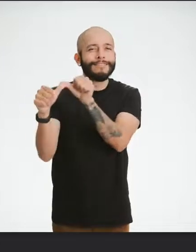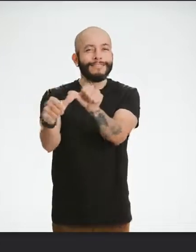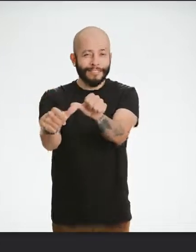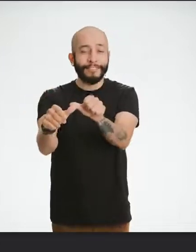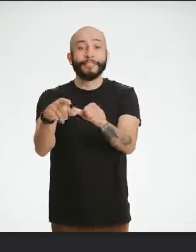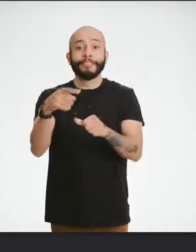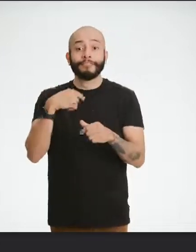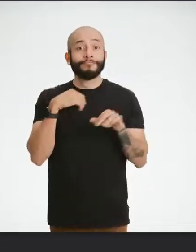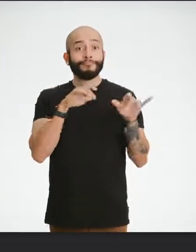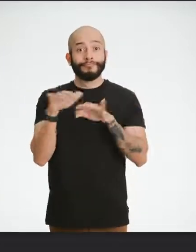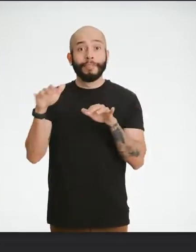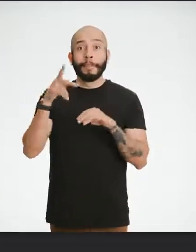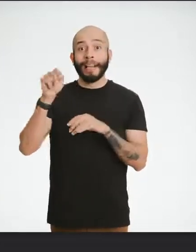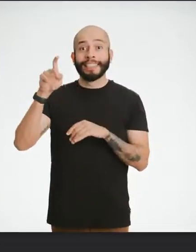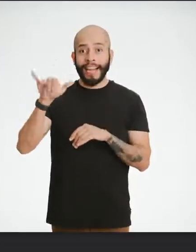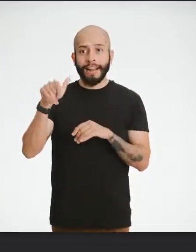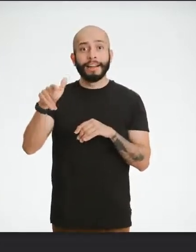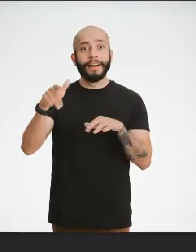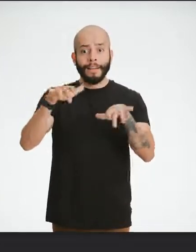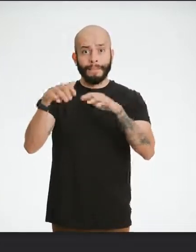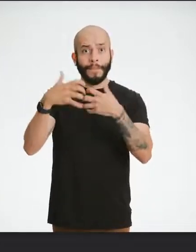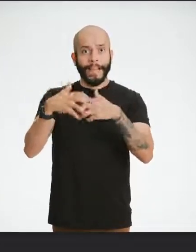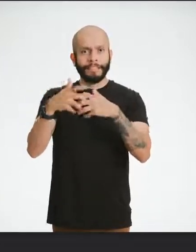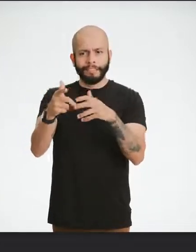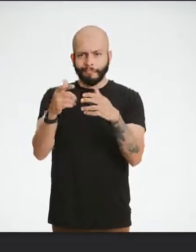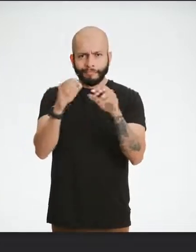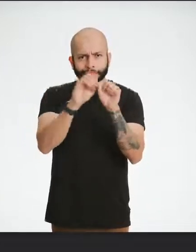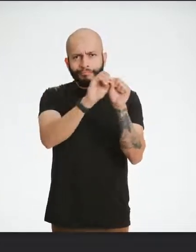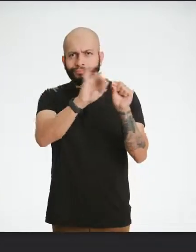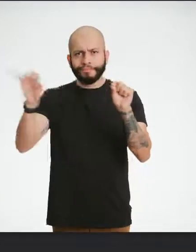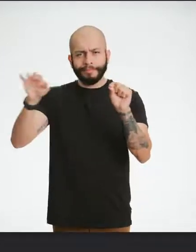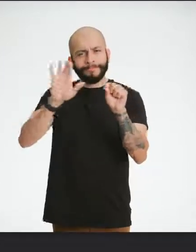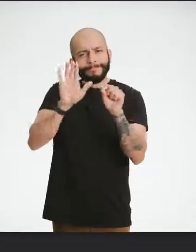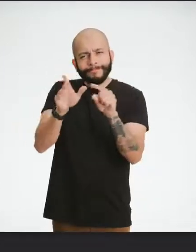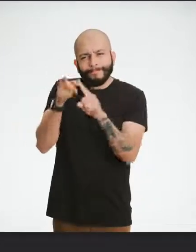When creating a passkey, the device generates a unique key that is specific to the website